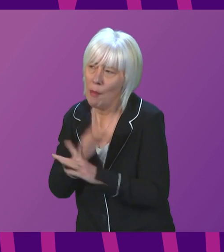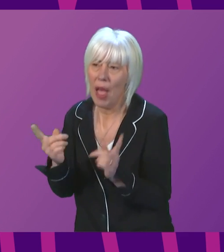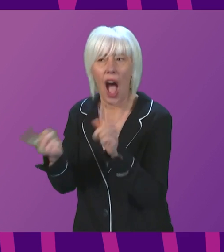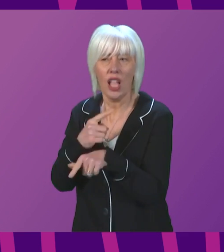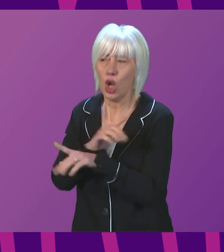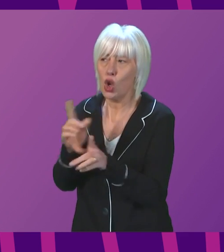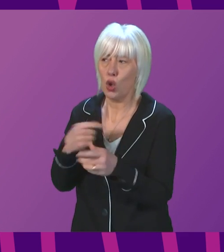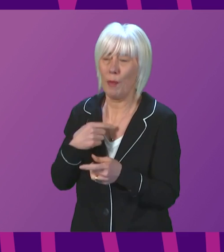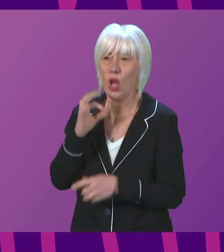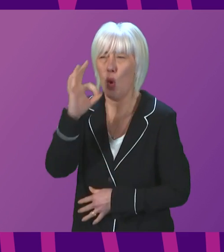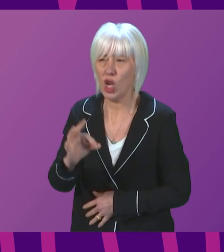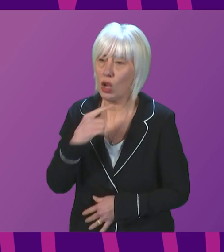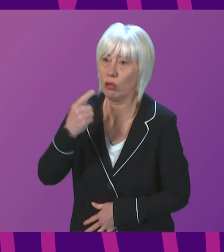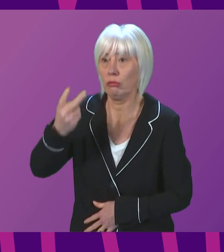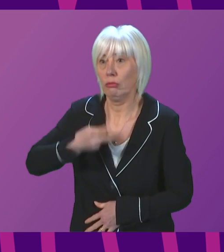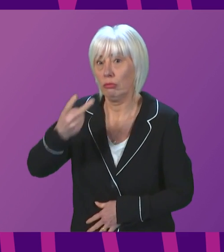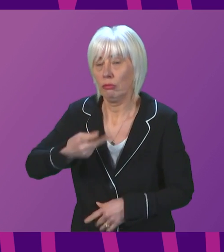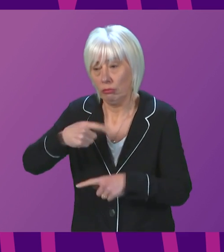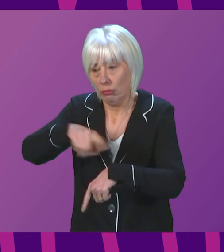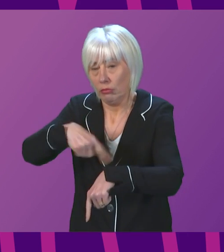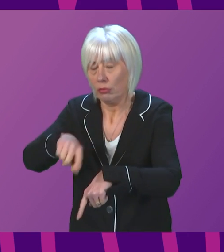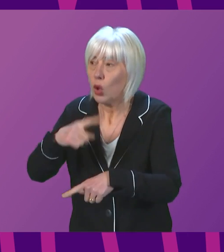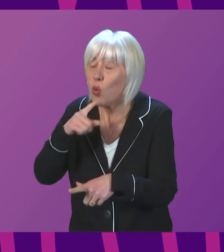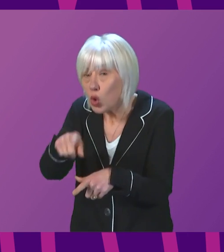She went on for quite a while after I asked whether she would commit to guarantee that